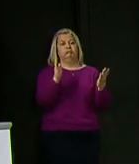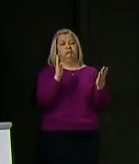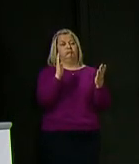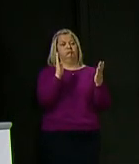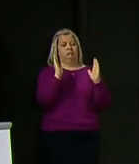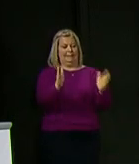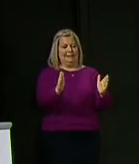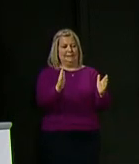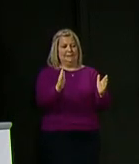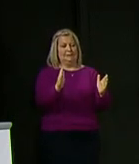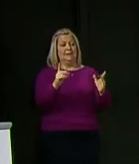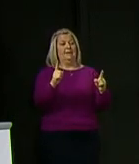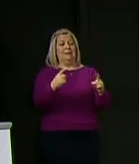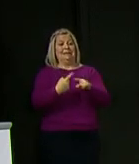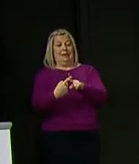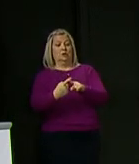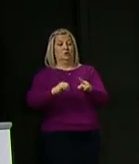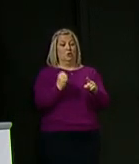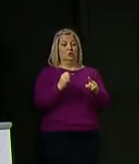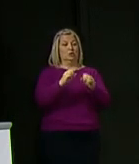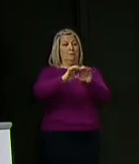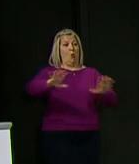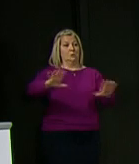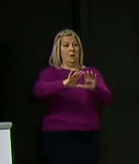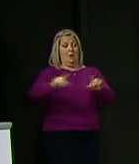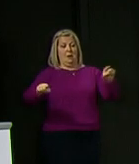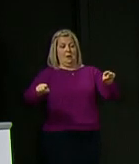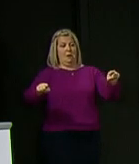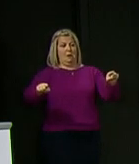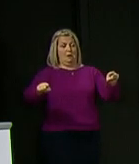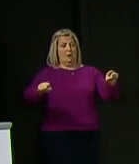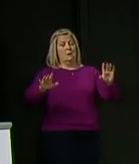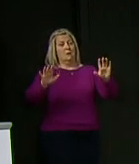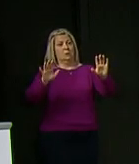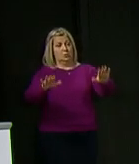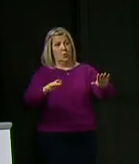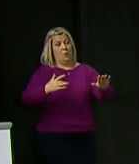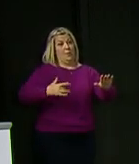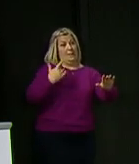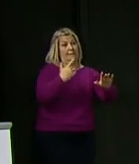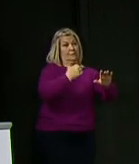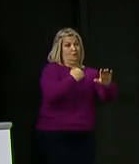issue. Is it your advice that people who live in Scotland but work in England and have been